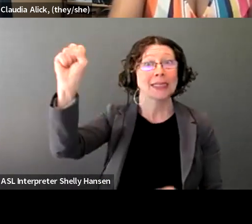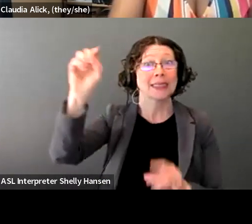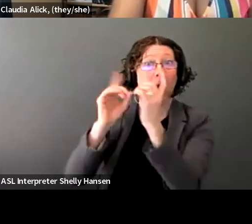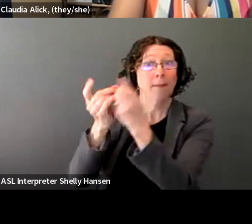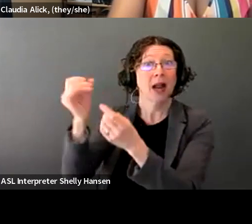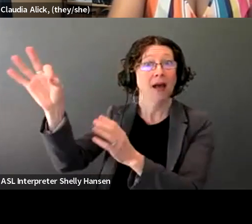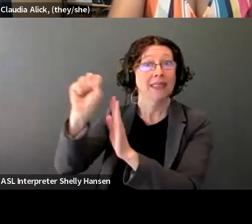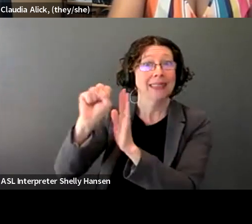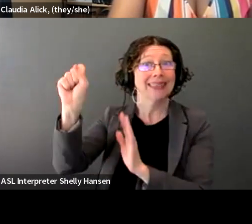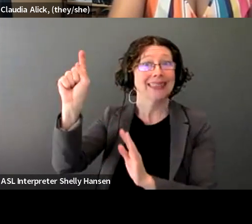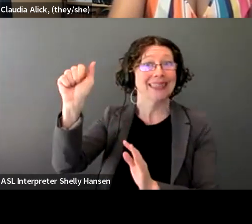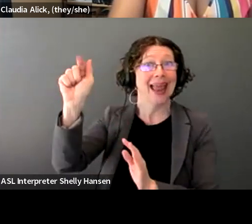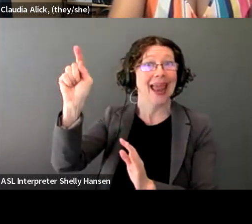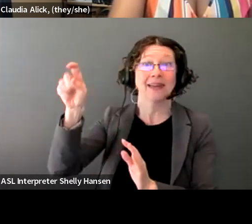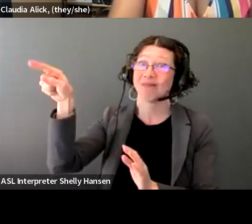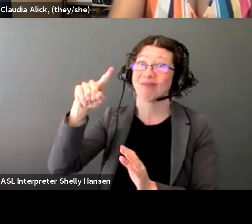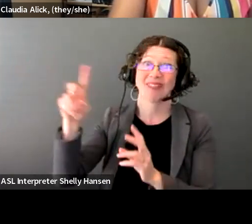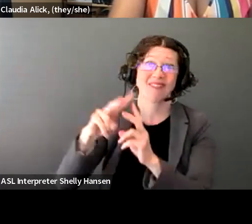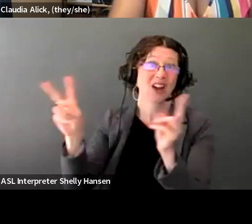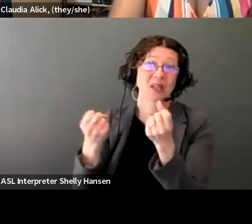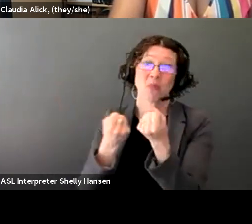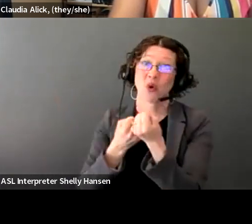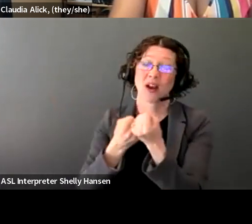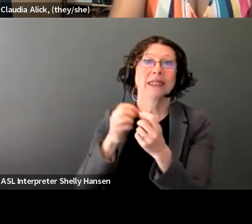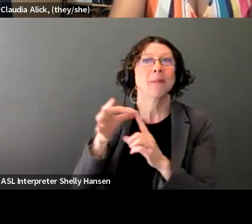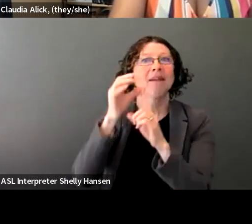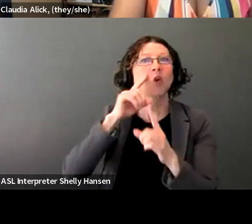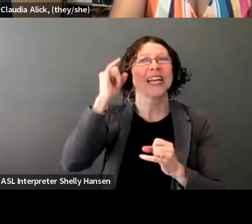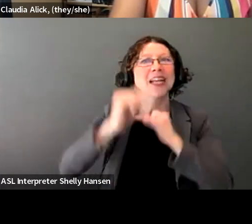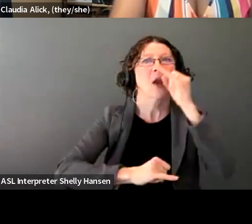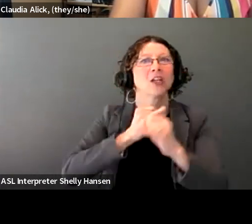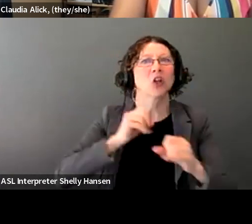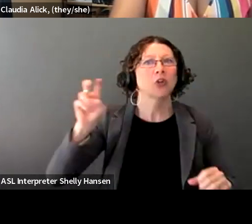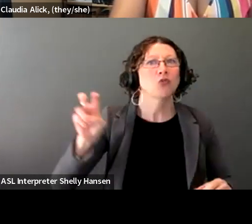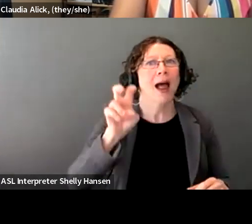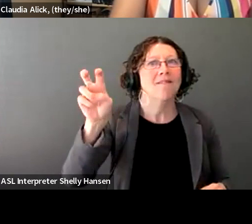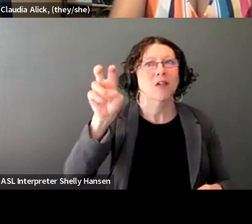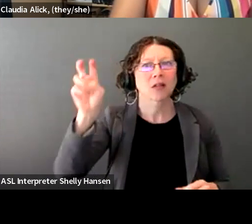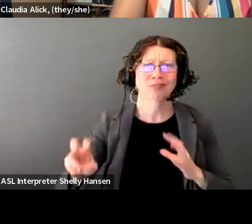accommodating, especially for international travel and being able to get support that